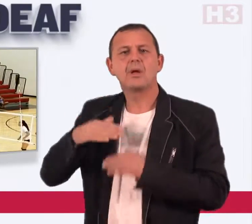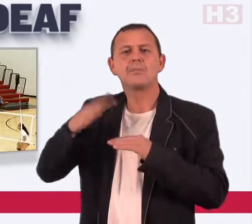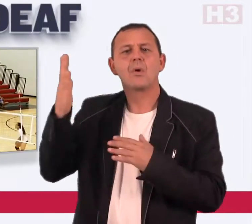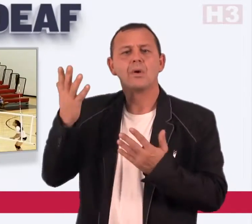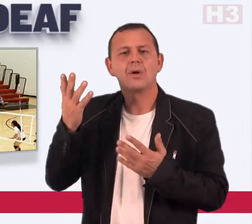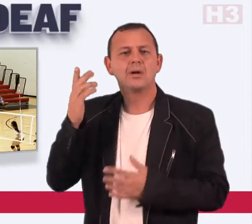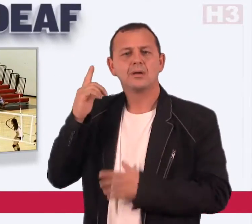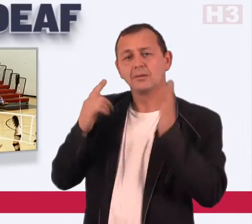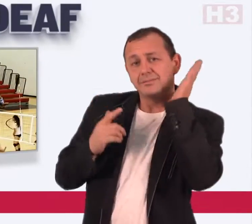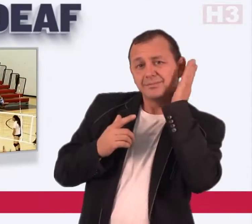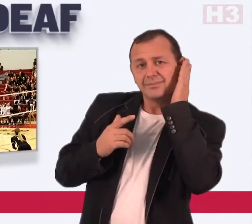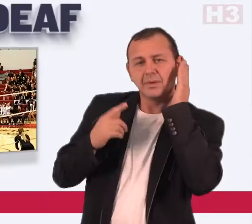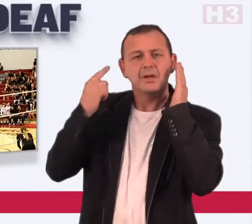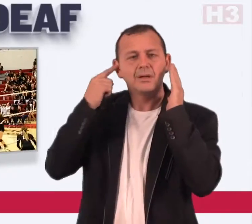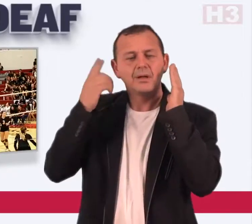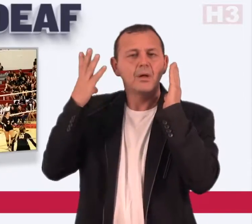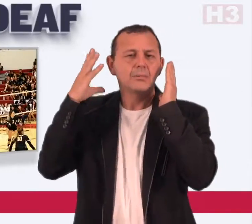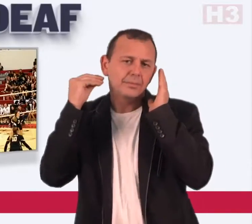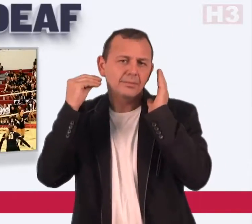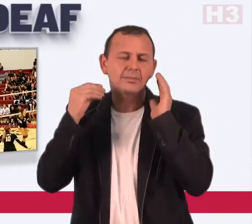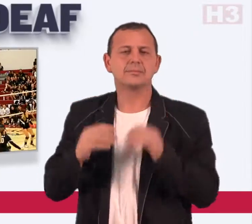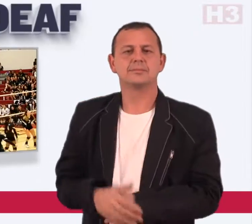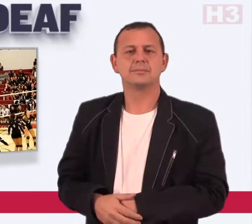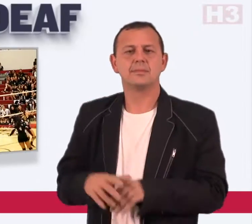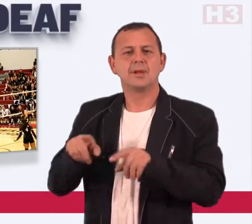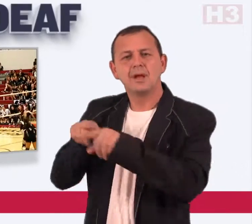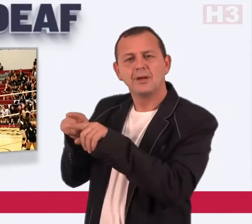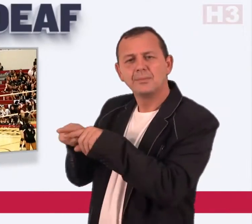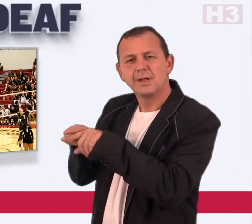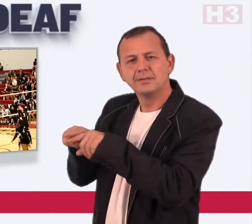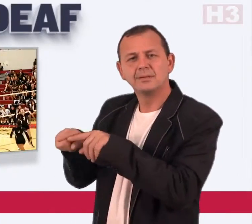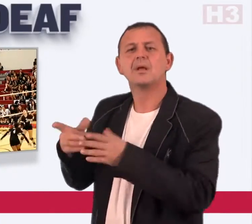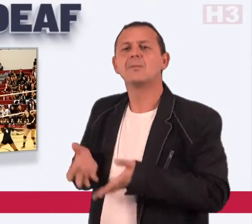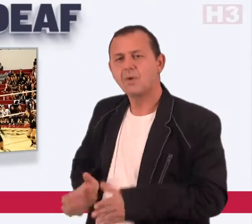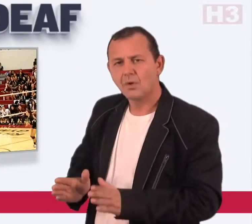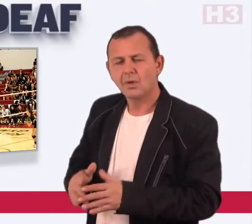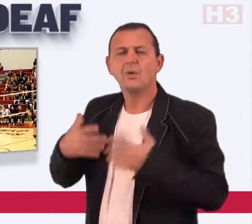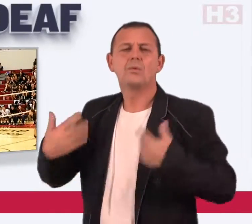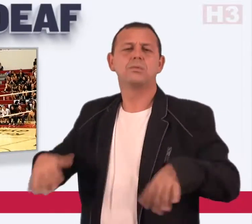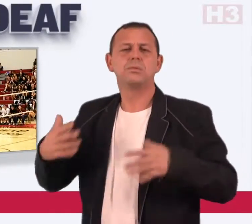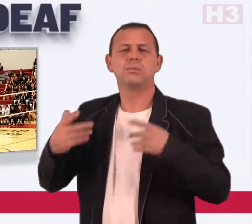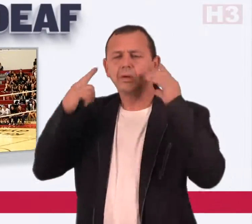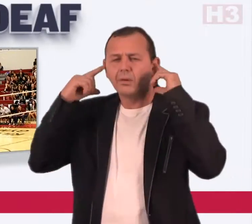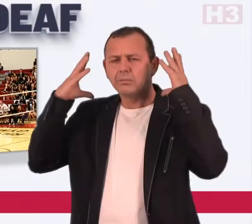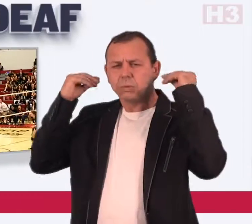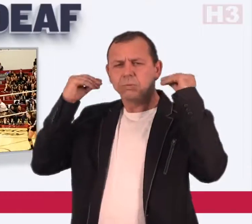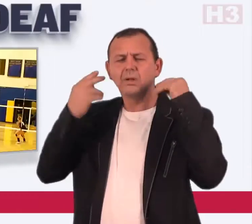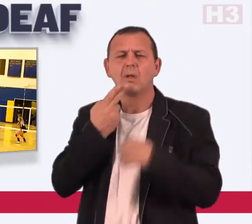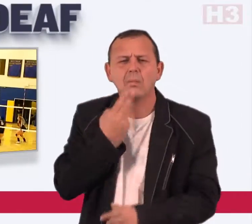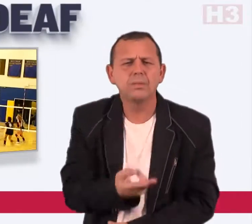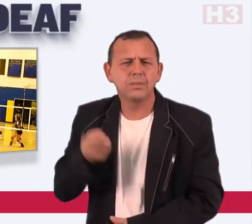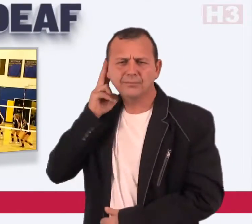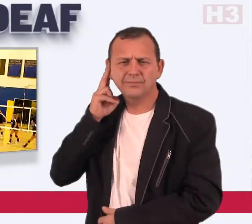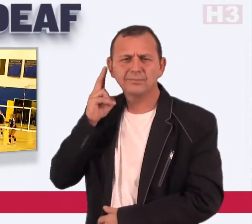her right ear and her brother was born fully deaf.